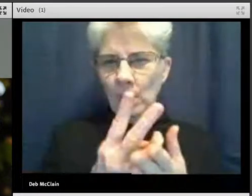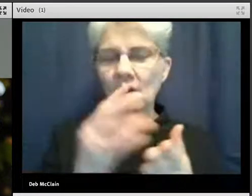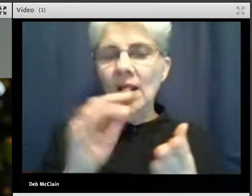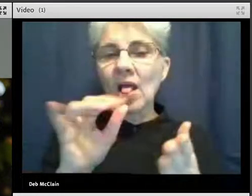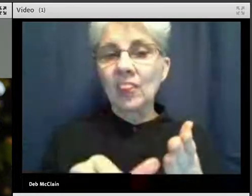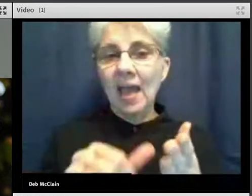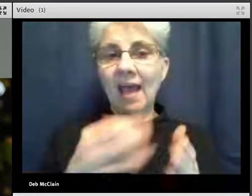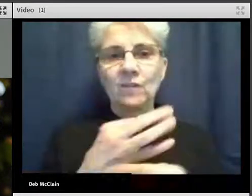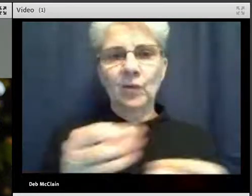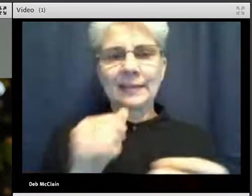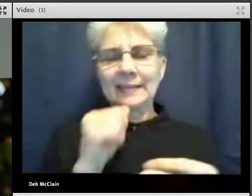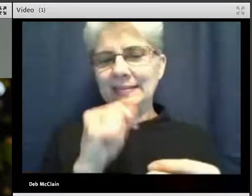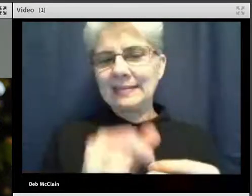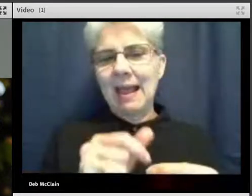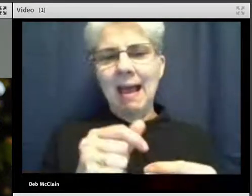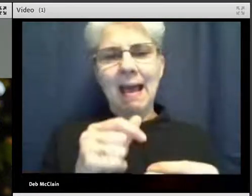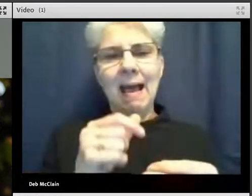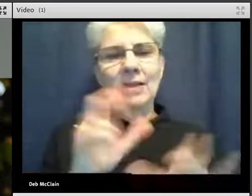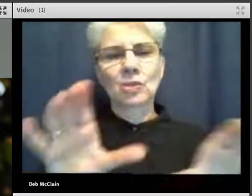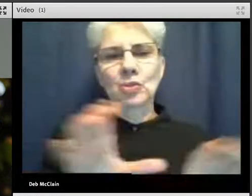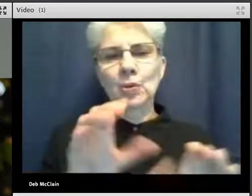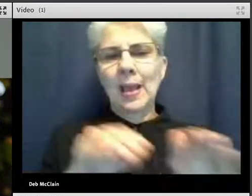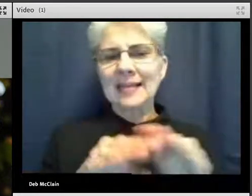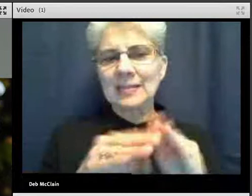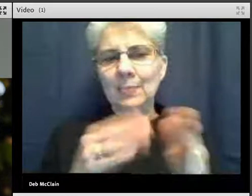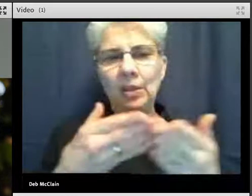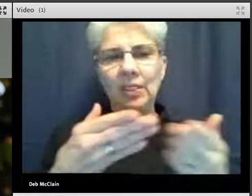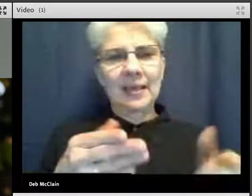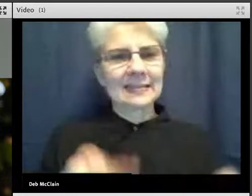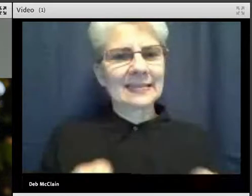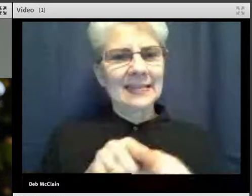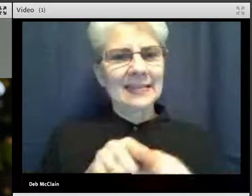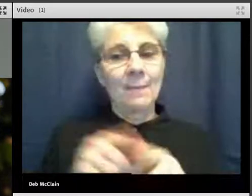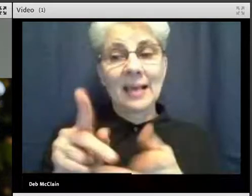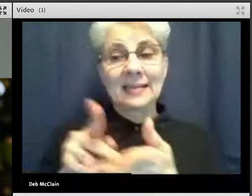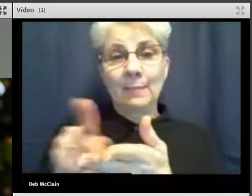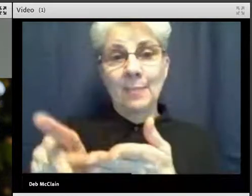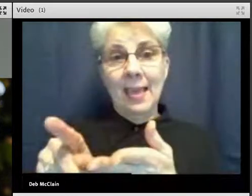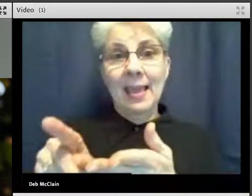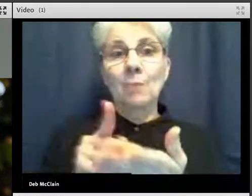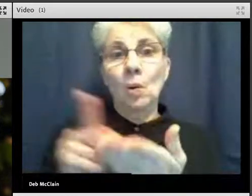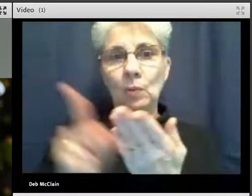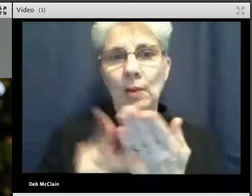because the free stuff does not do the accessibility stuff the same way the the paid one does.